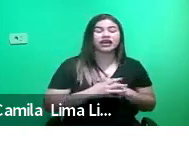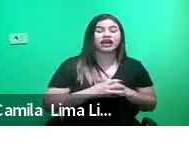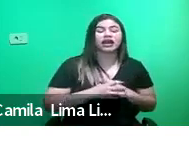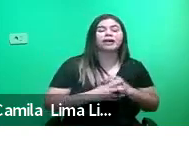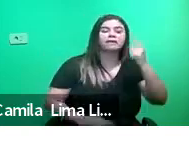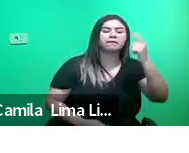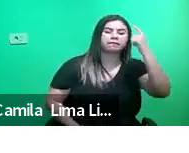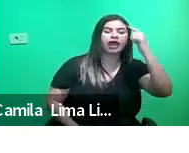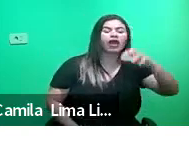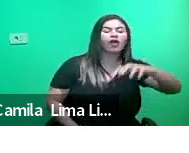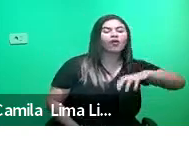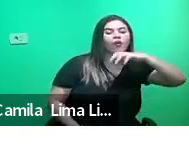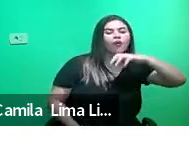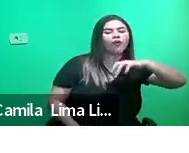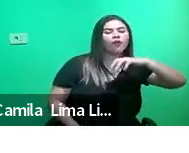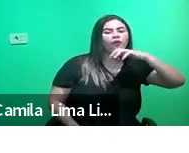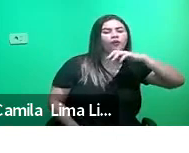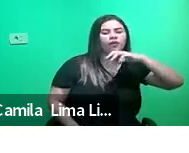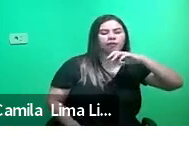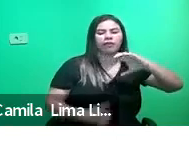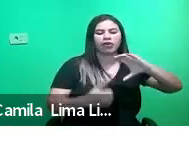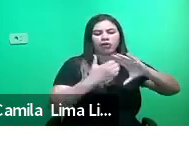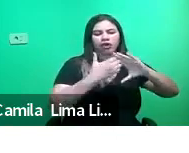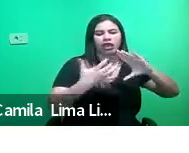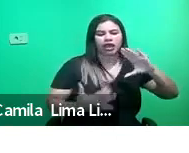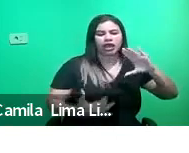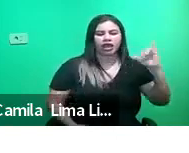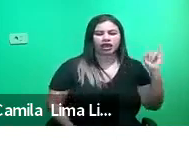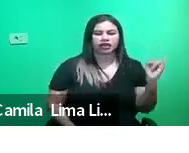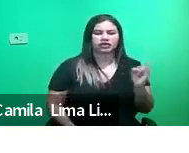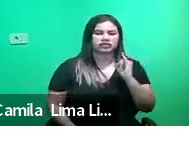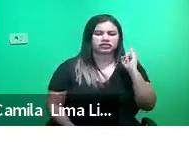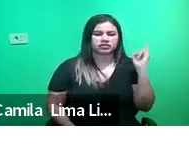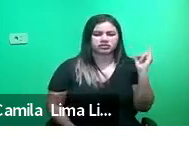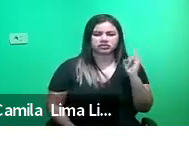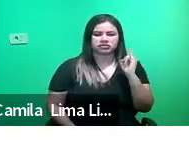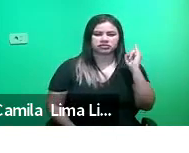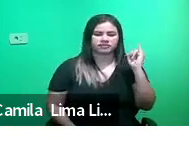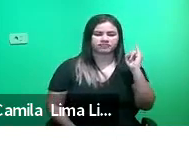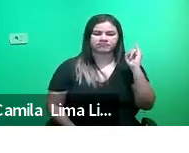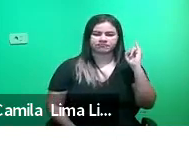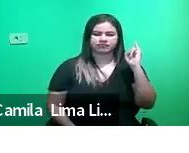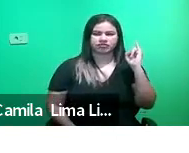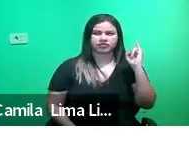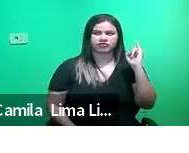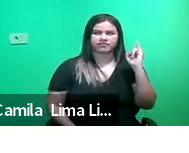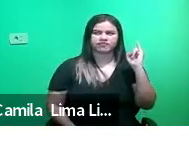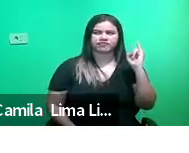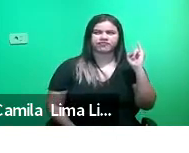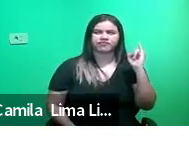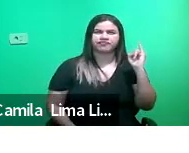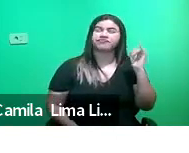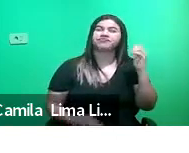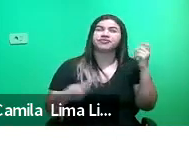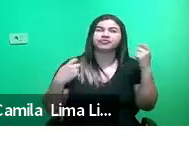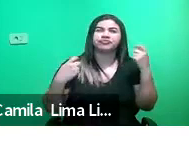animal form an essential characteristic shall be a full determined determinacy determinacy behavior by the determinacy of behavior by the